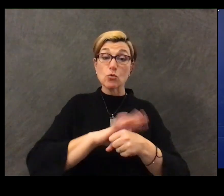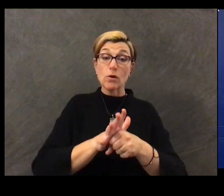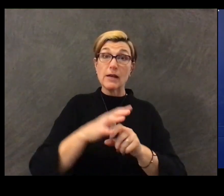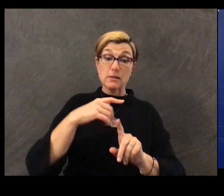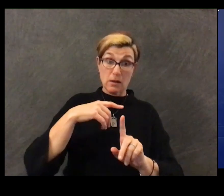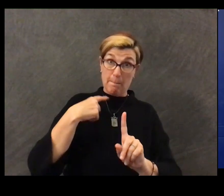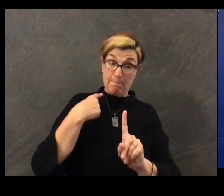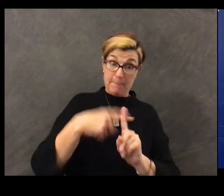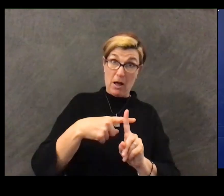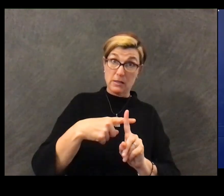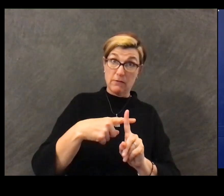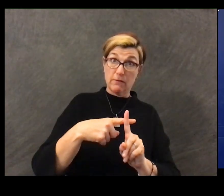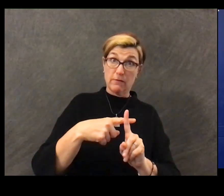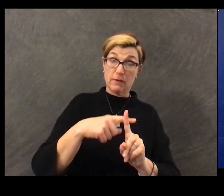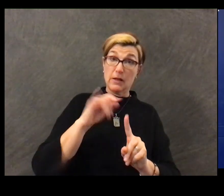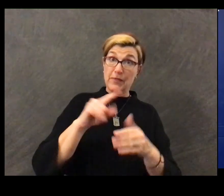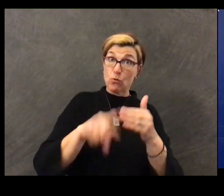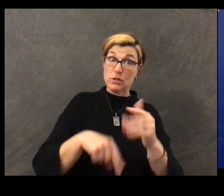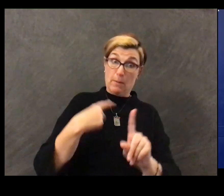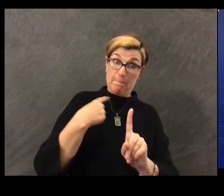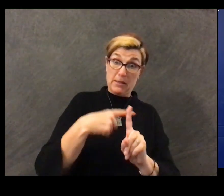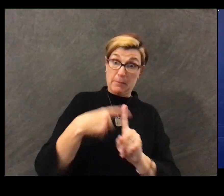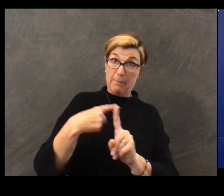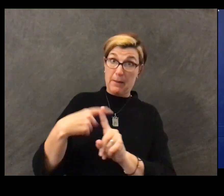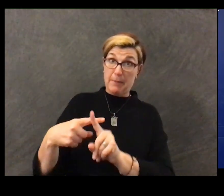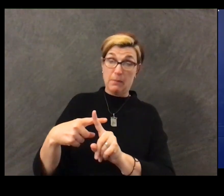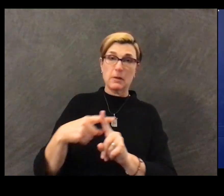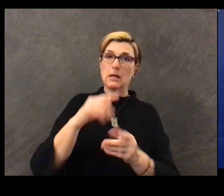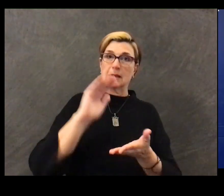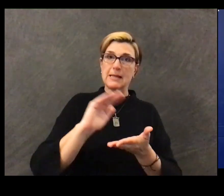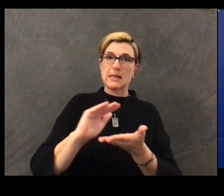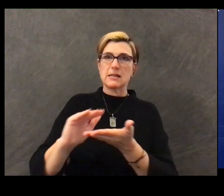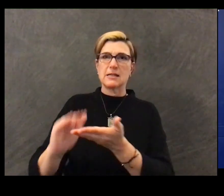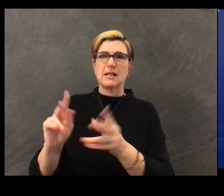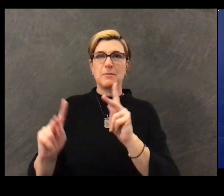encouraging as the declining cases the Detroit metro area appears to be past